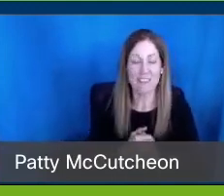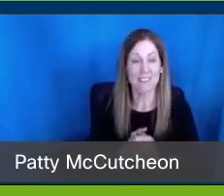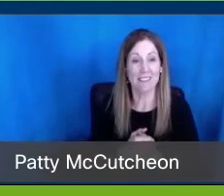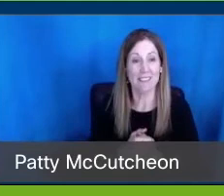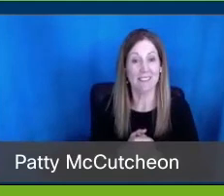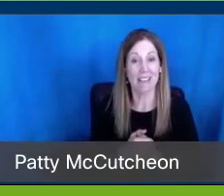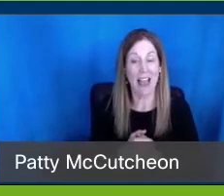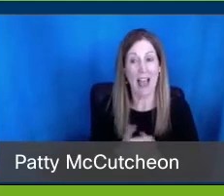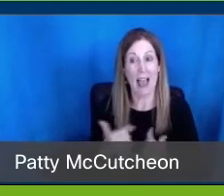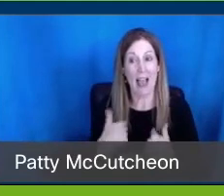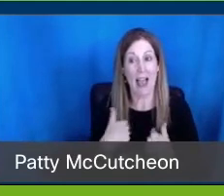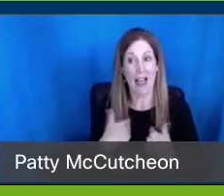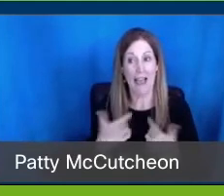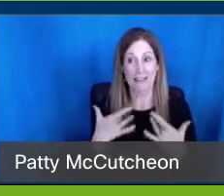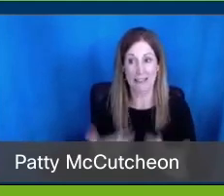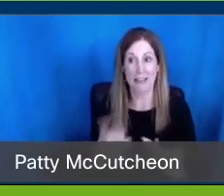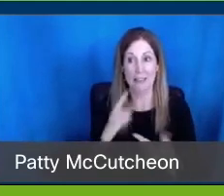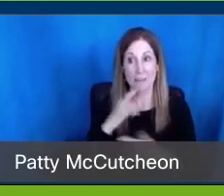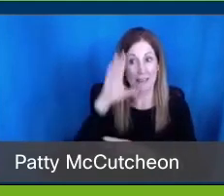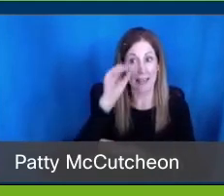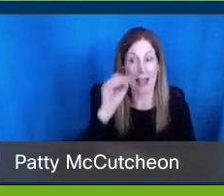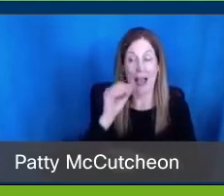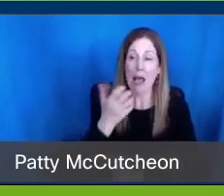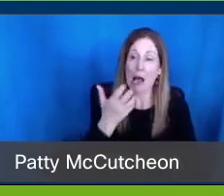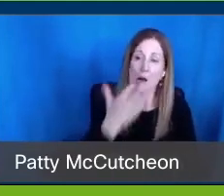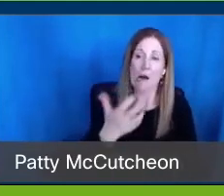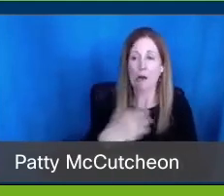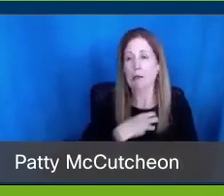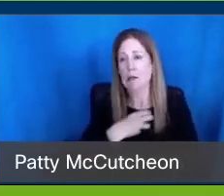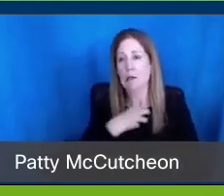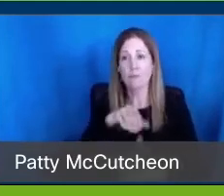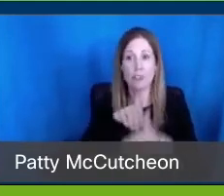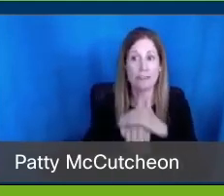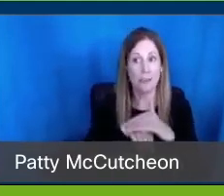I'm always the guy yelling for accessibility, and we had a couple of very obscure...